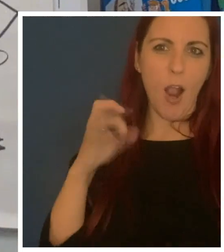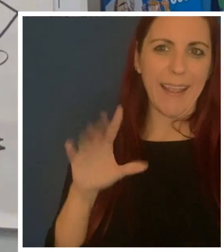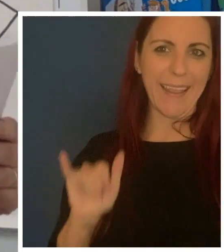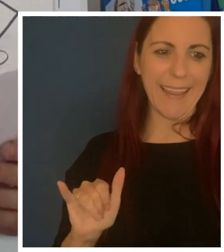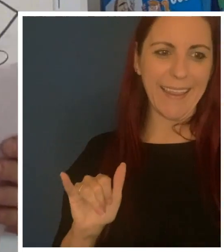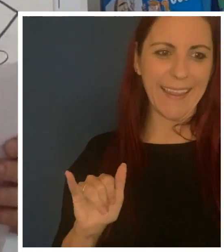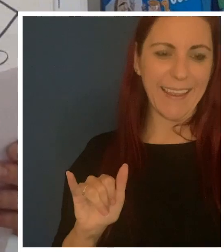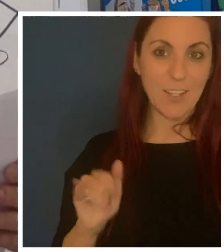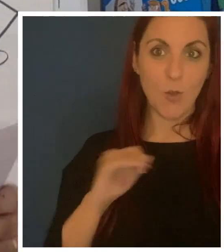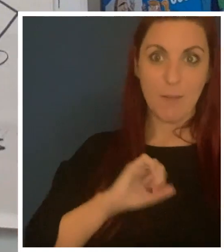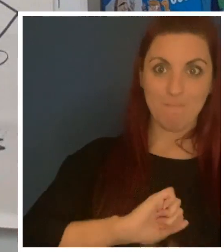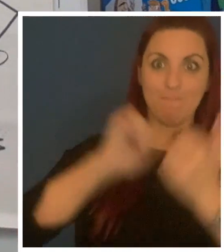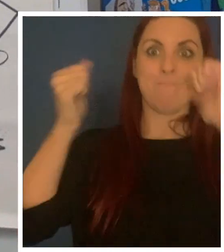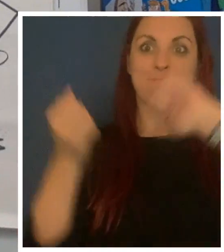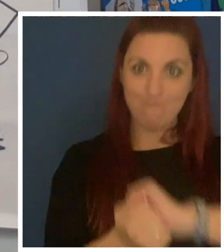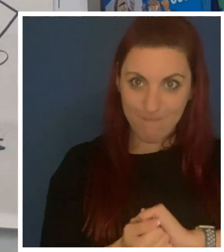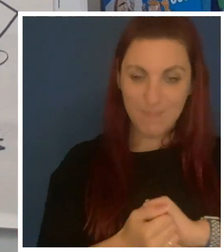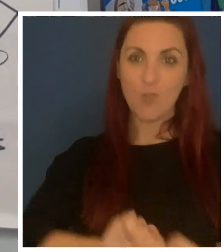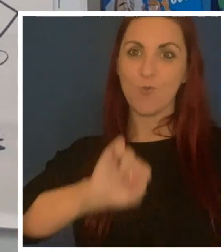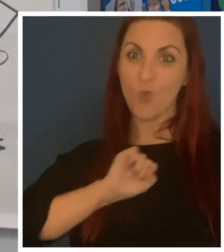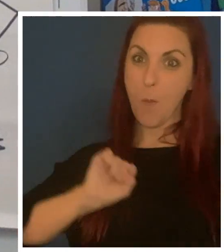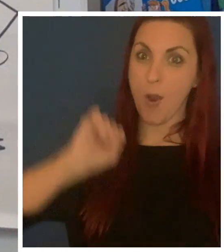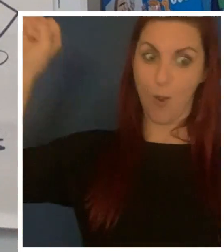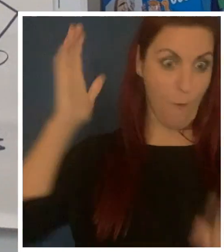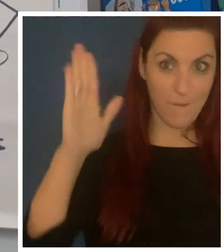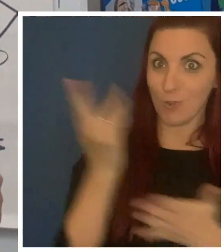And she dresses up as a superhero, that we've just drawn, so you know